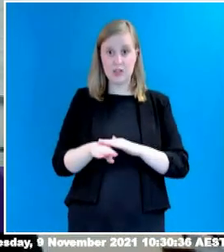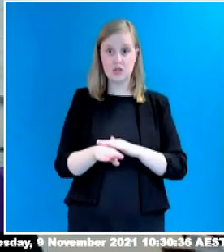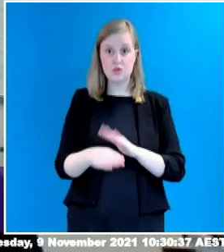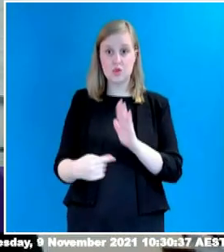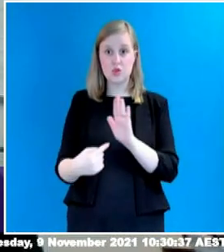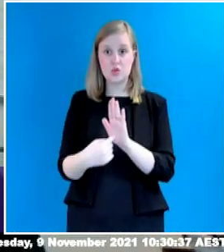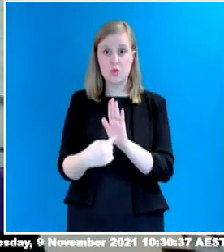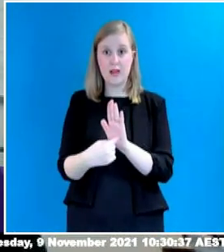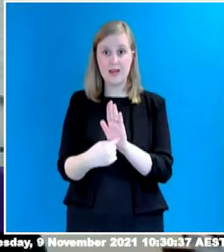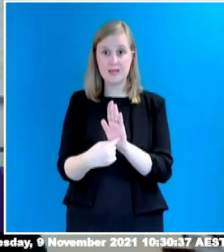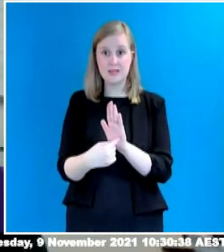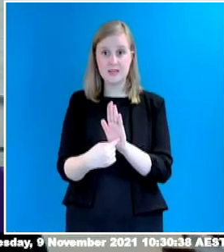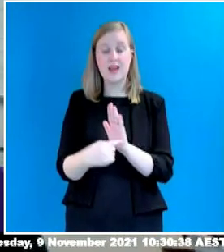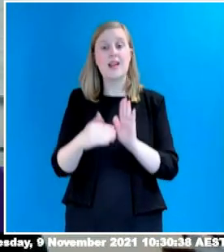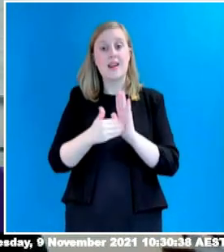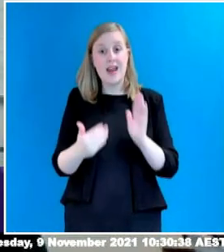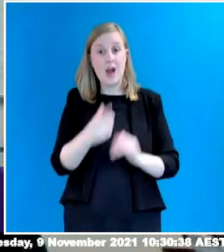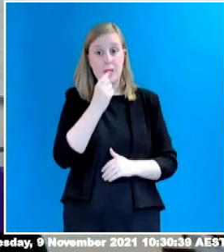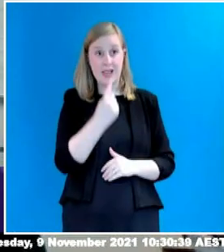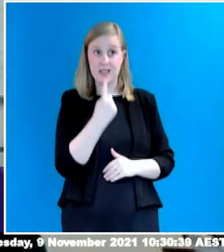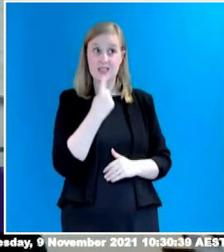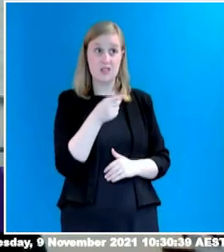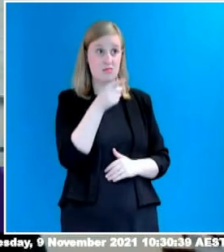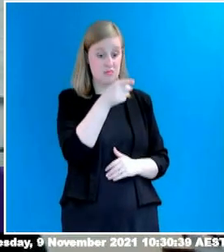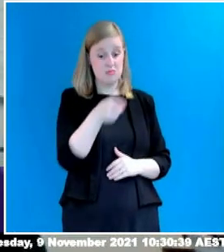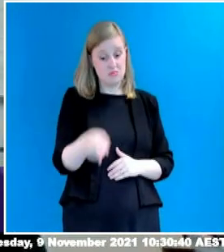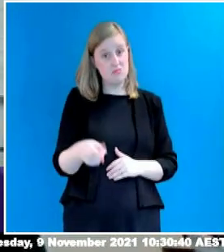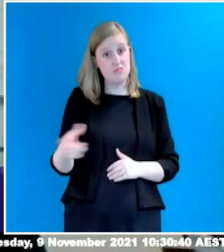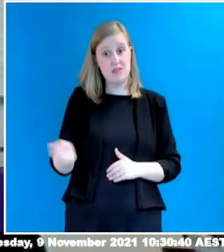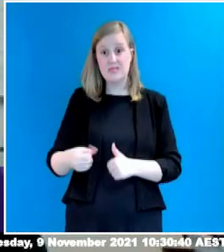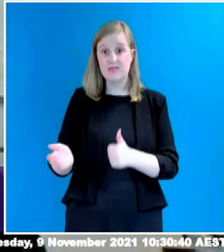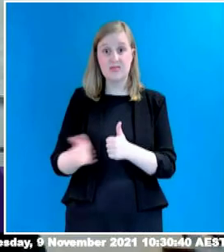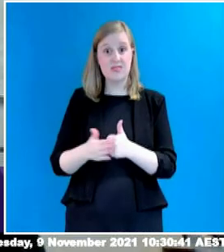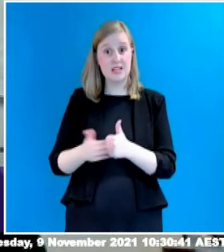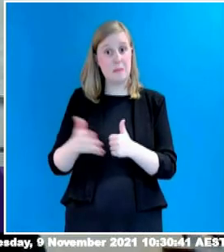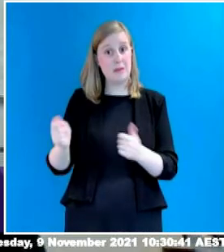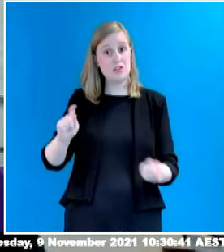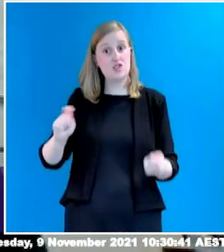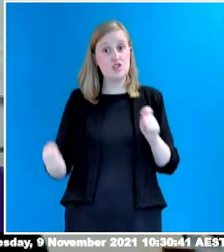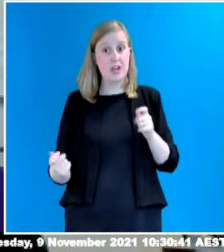within a period of time, that might actually be abuse or neglect.